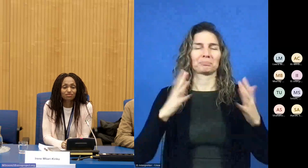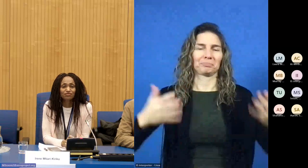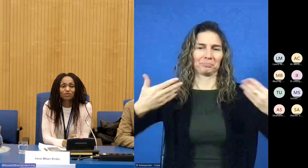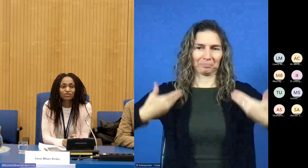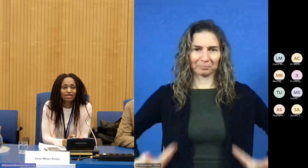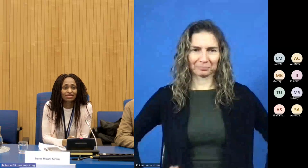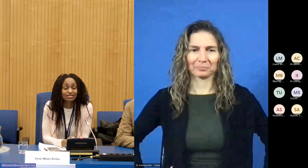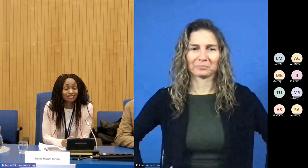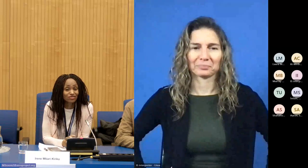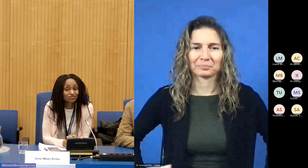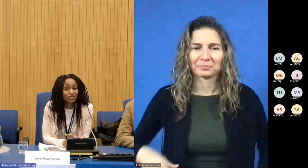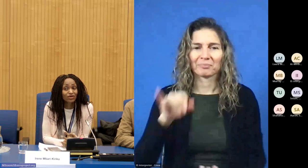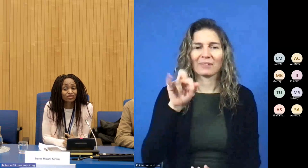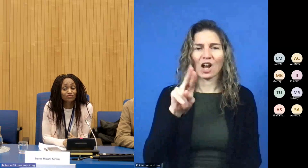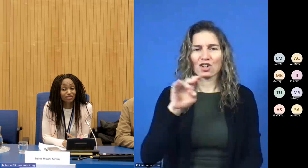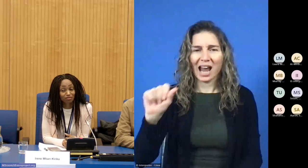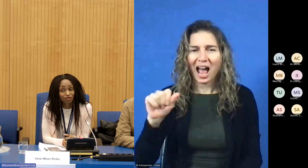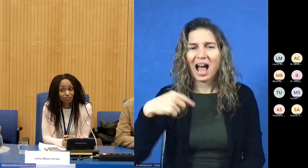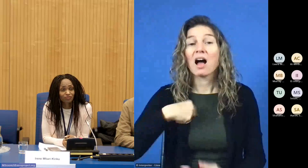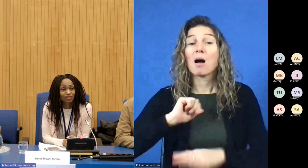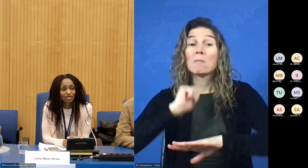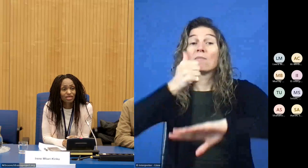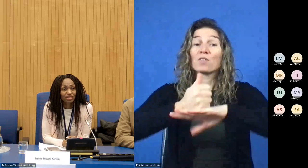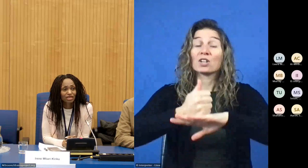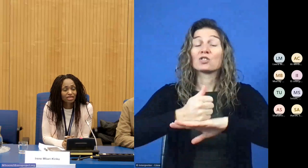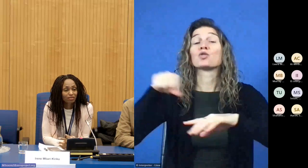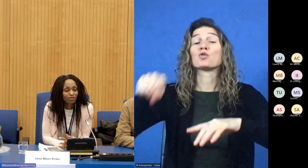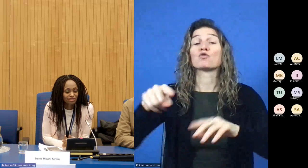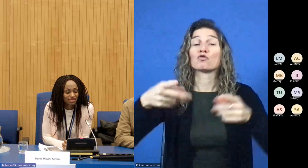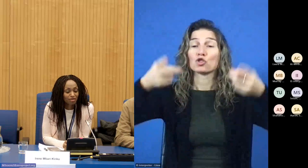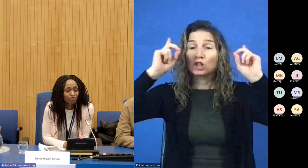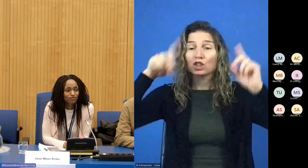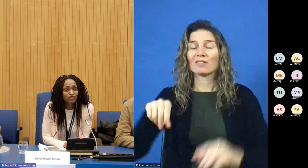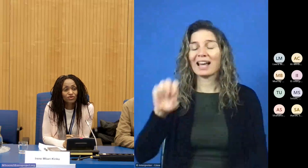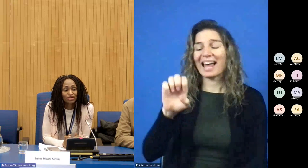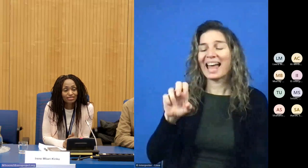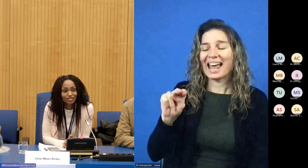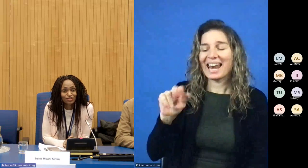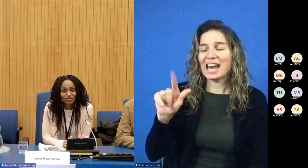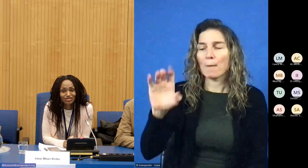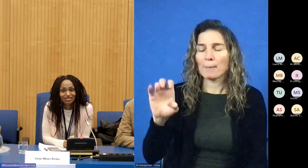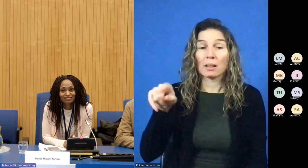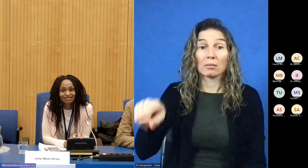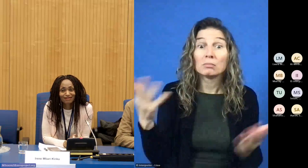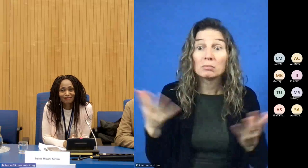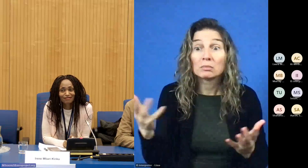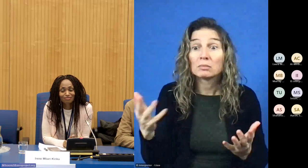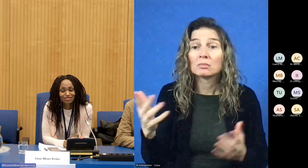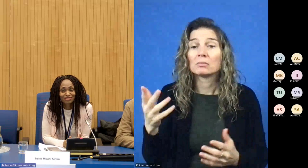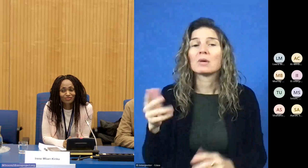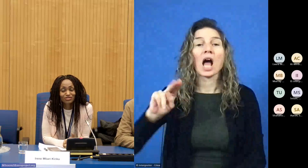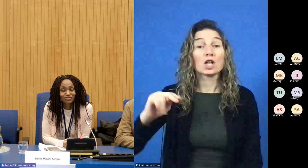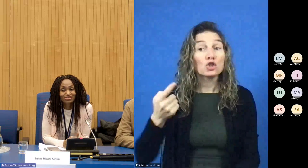I'm the founder and executive director of inABLE. It's a non-profit organisation based in Washington